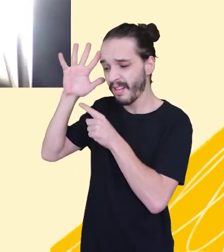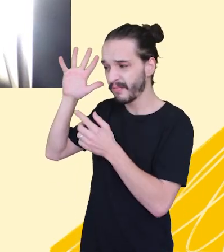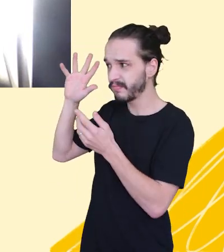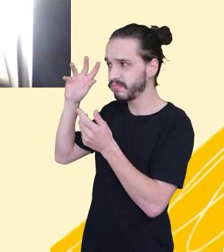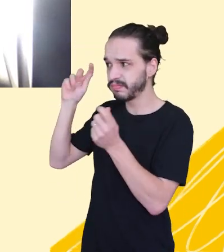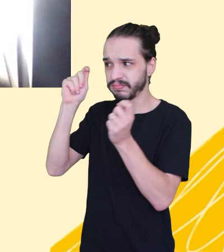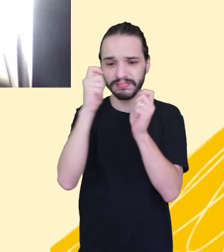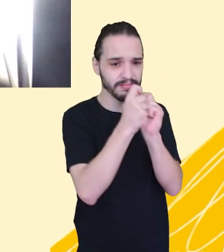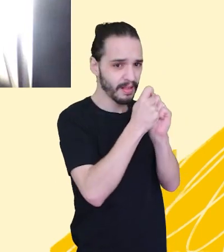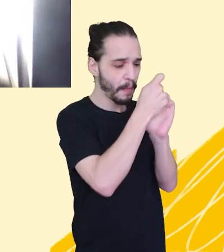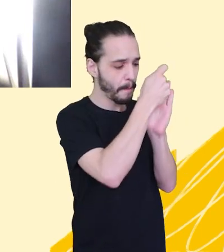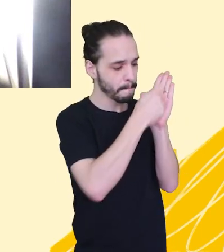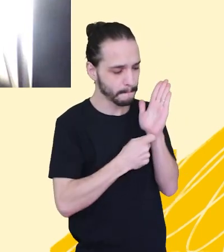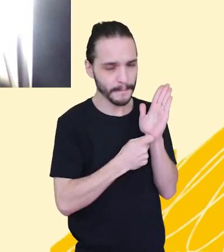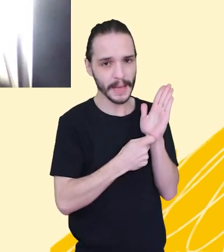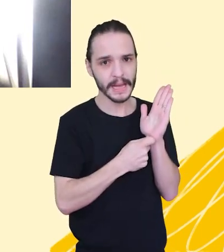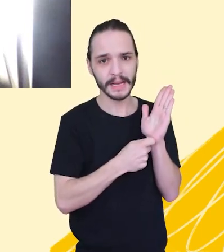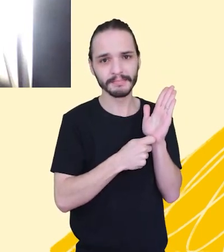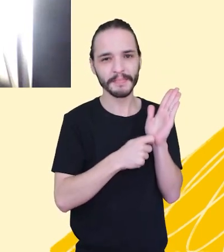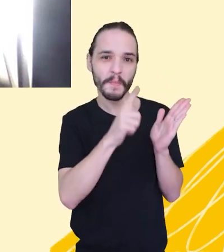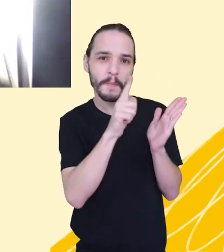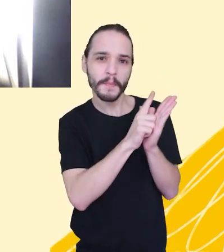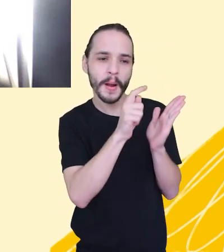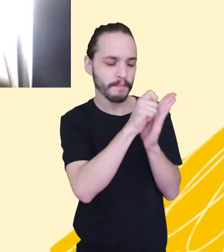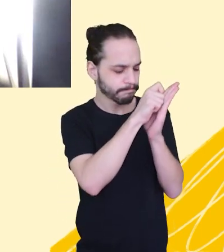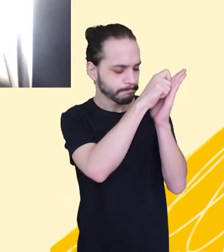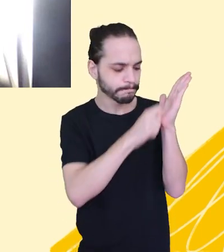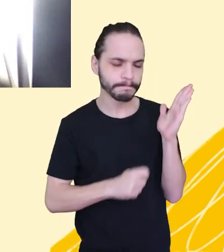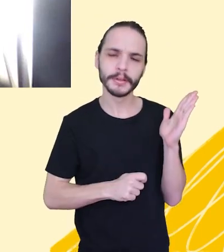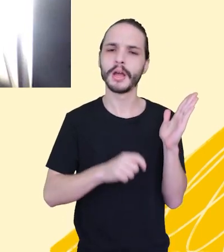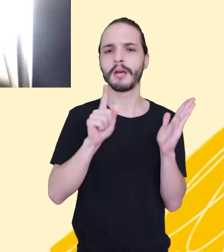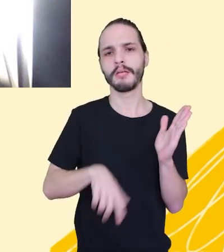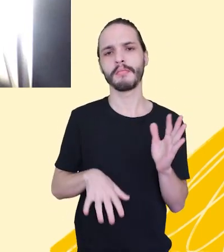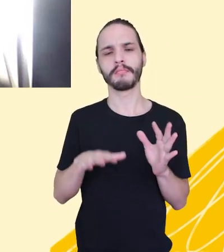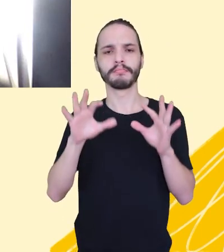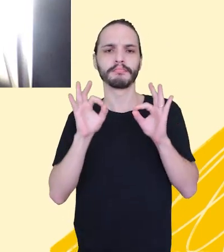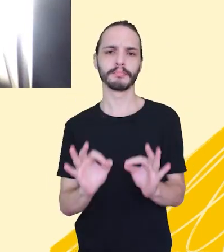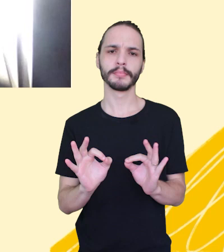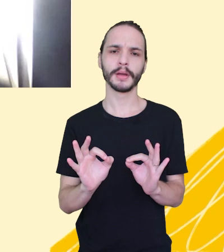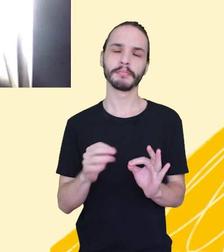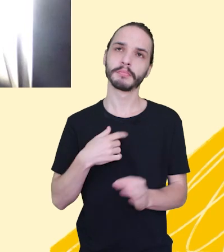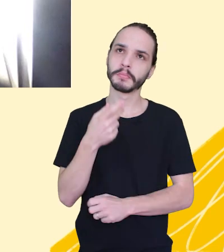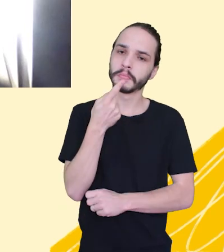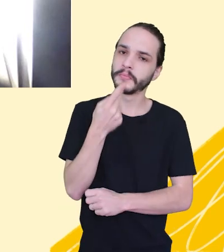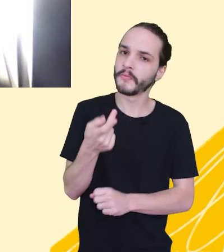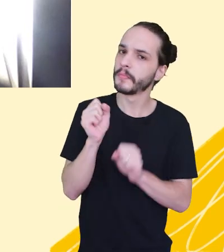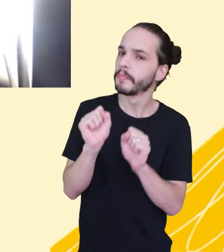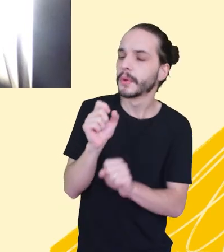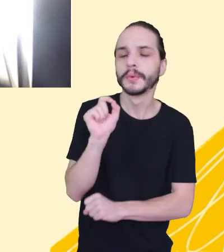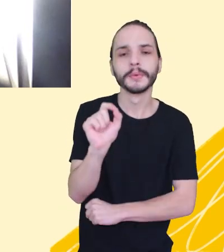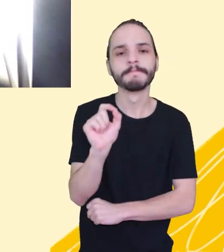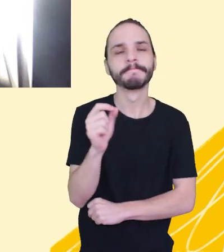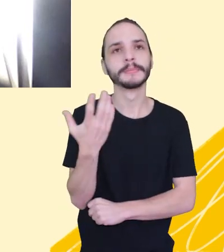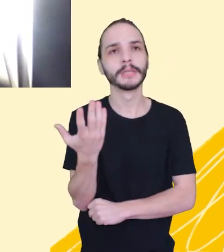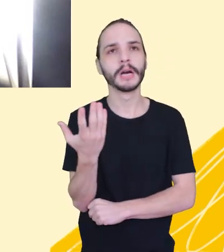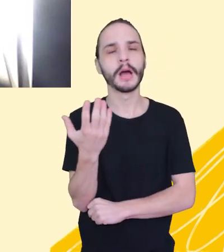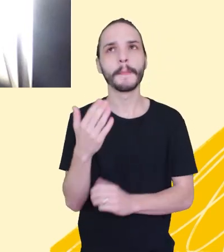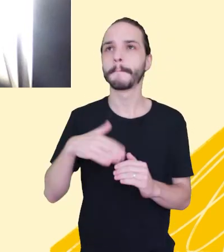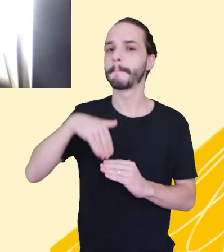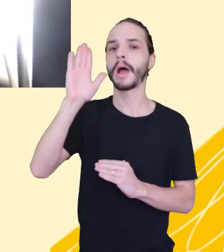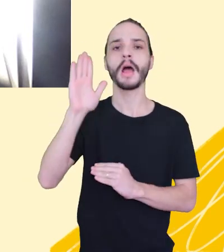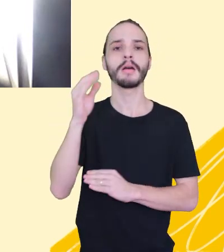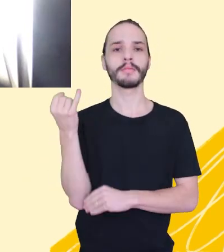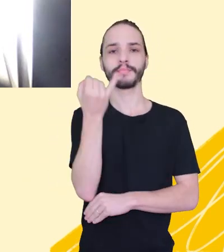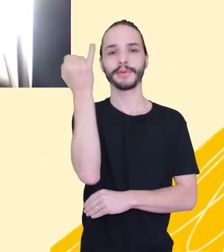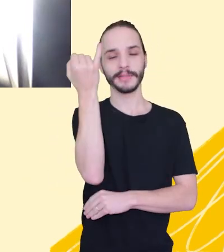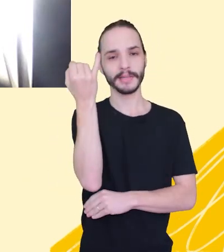is for me definitely... I would say even more important.